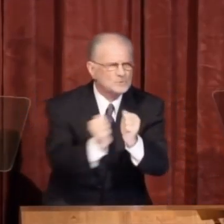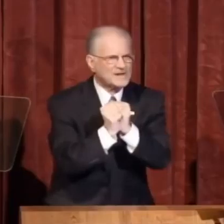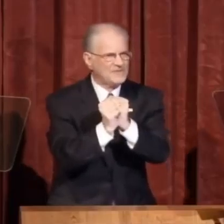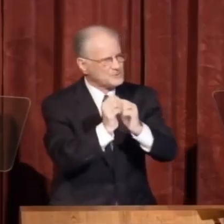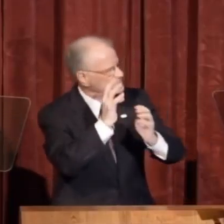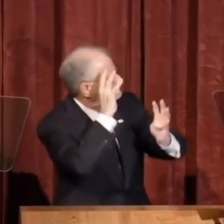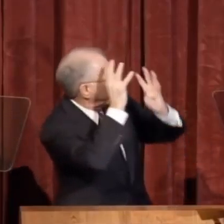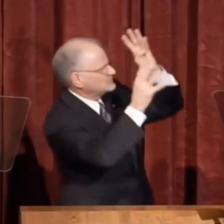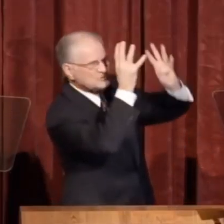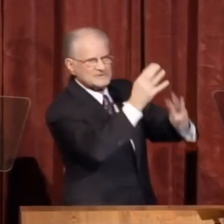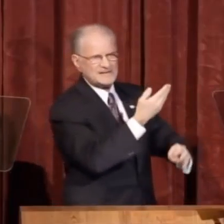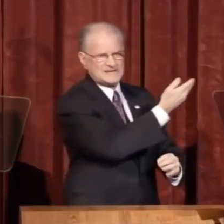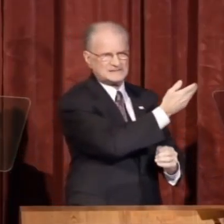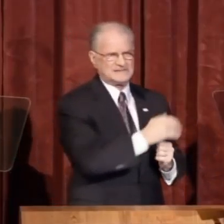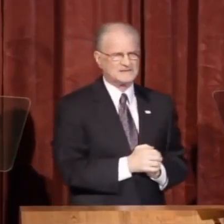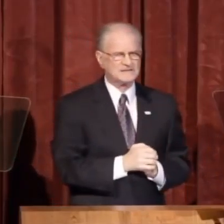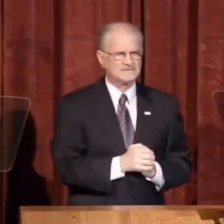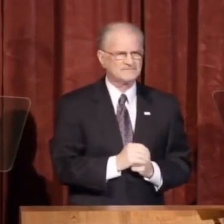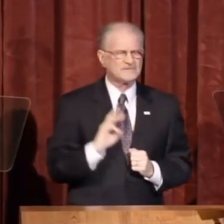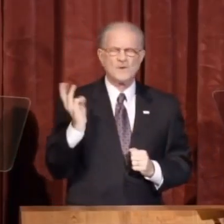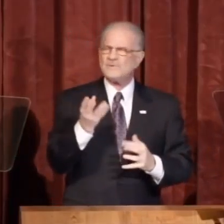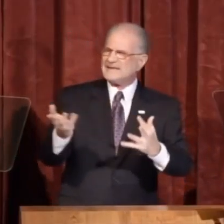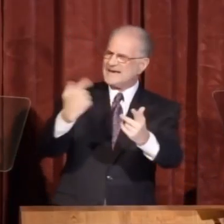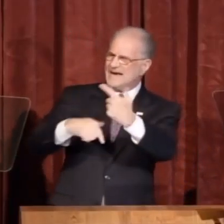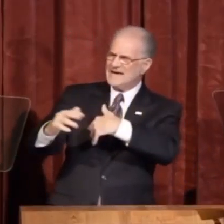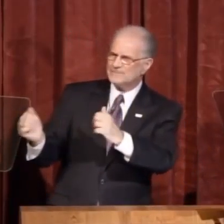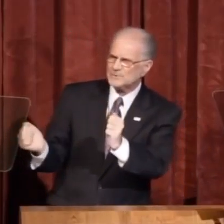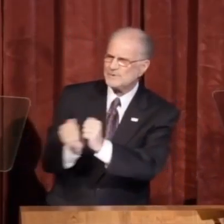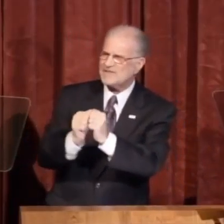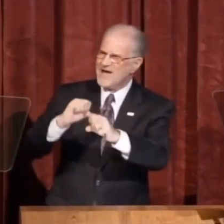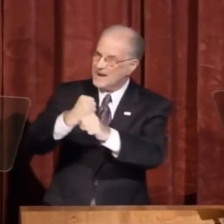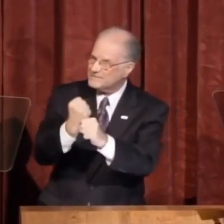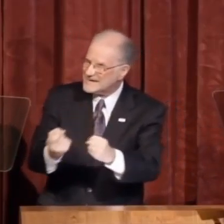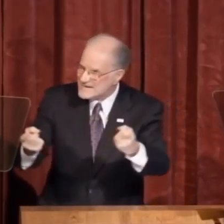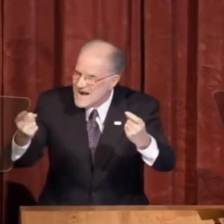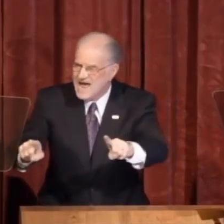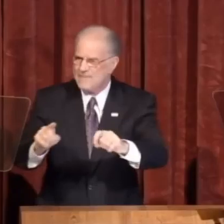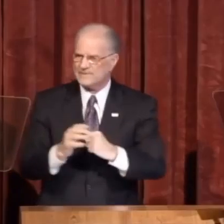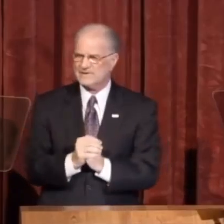Let us cherish our communication.